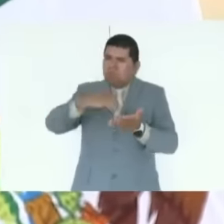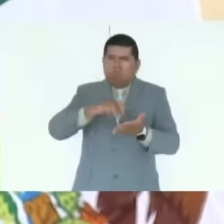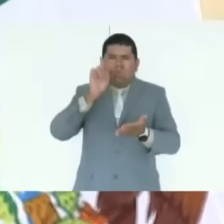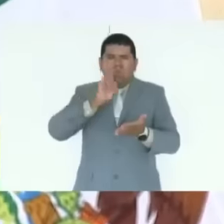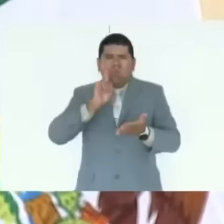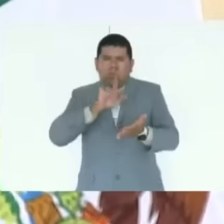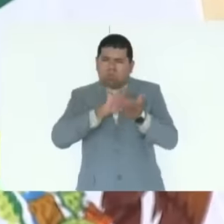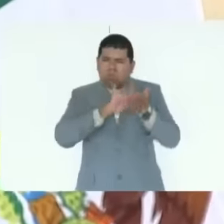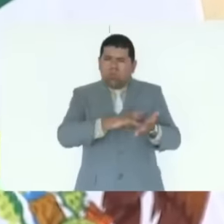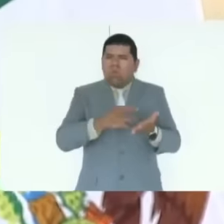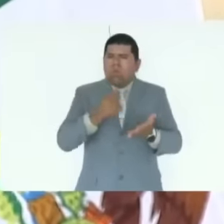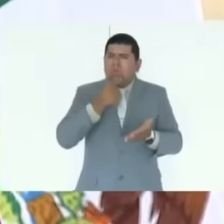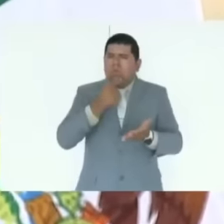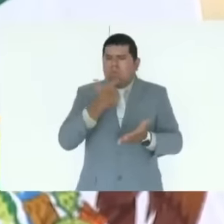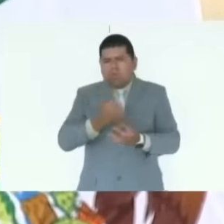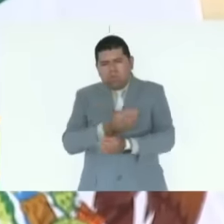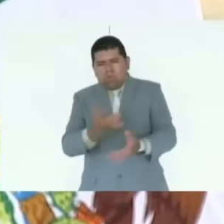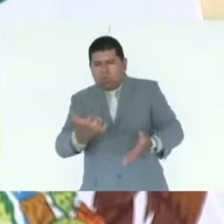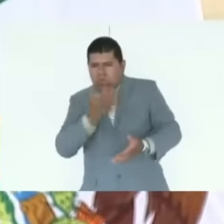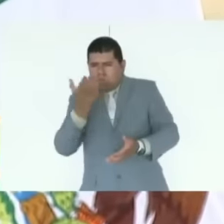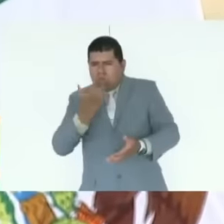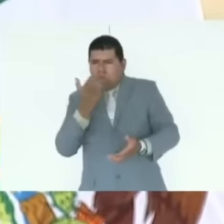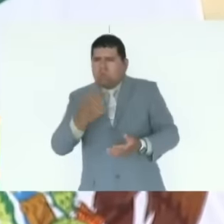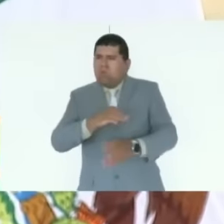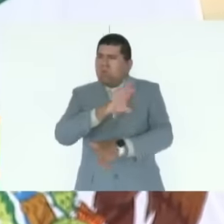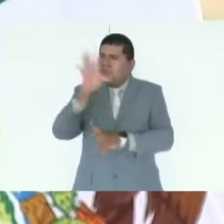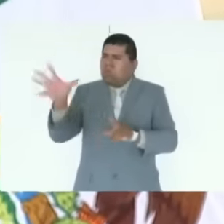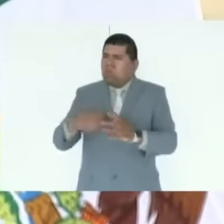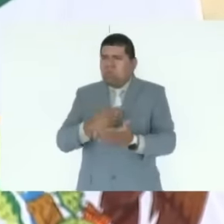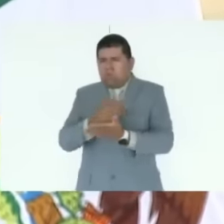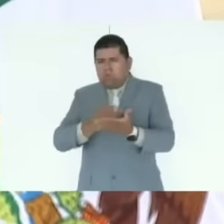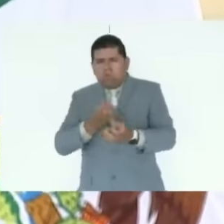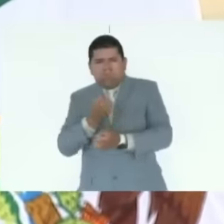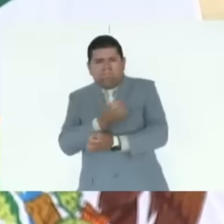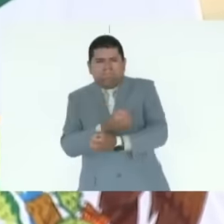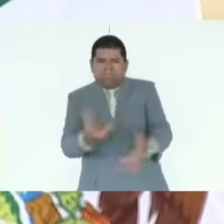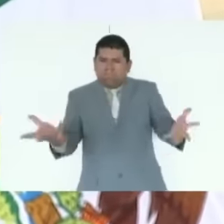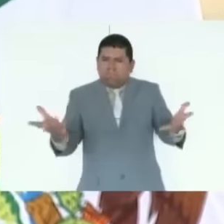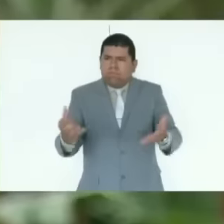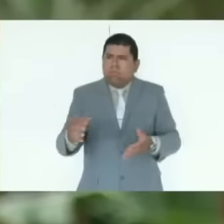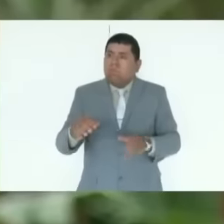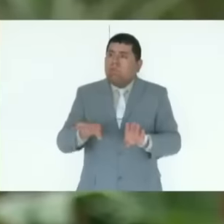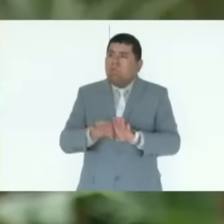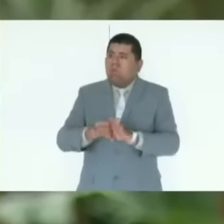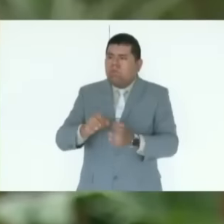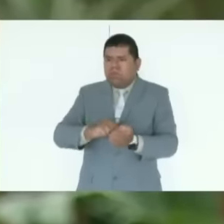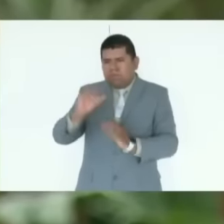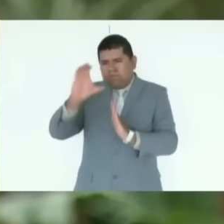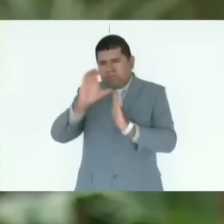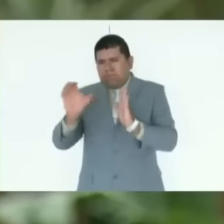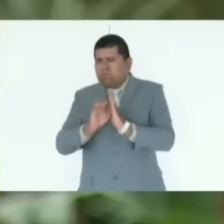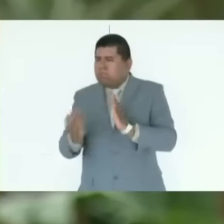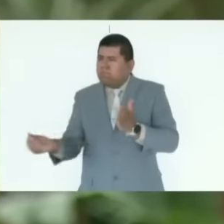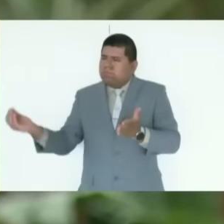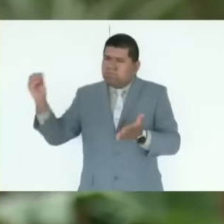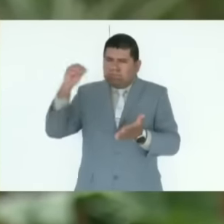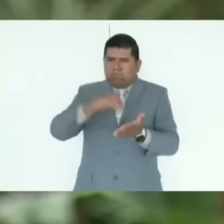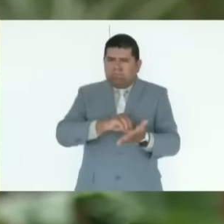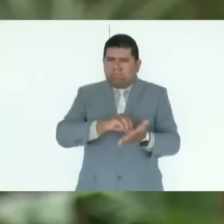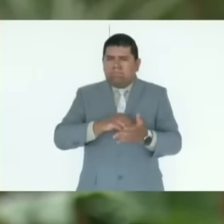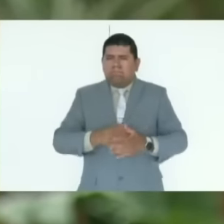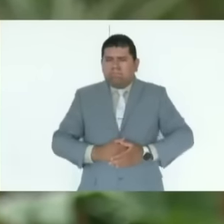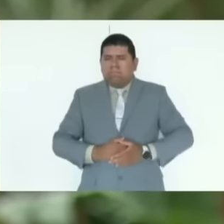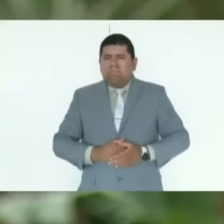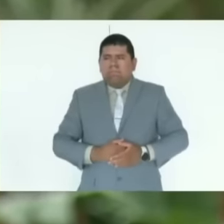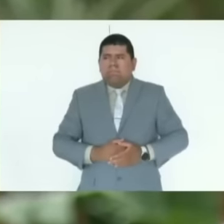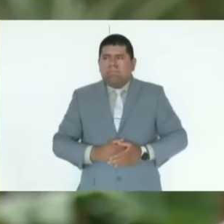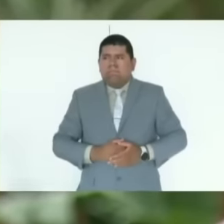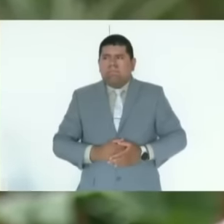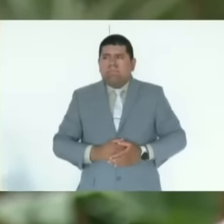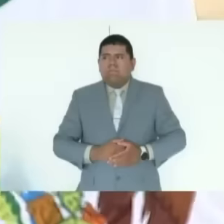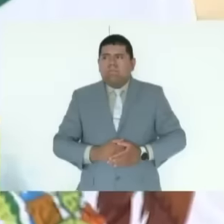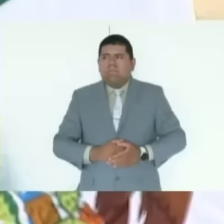universal scholarships, everything that is required for the well-being of our country and